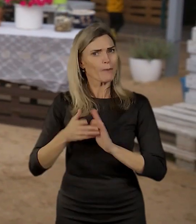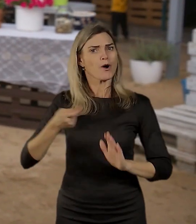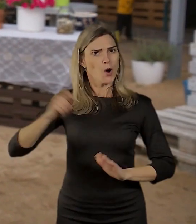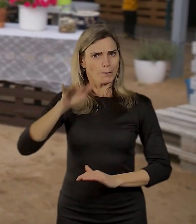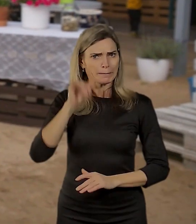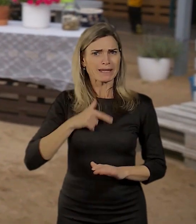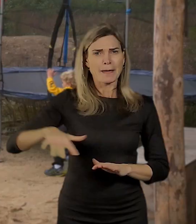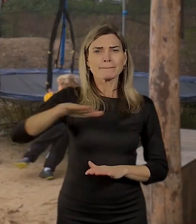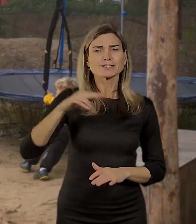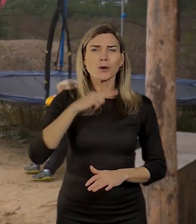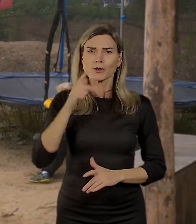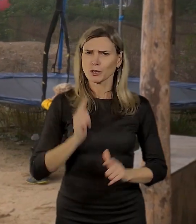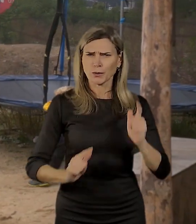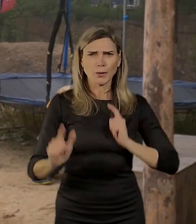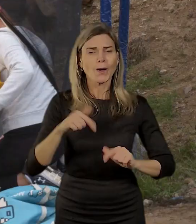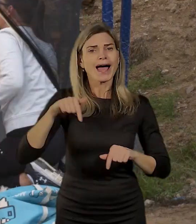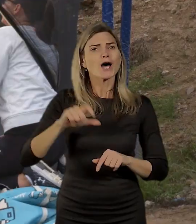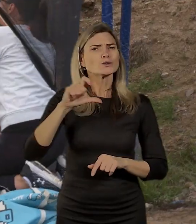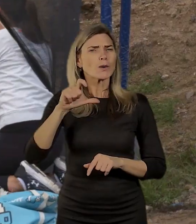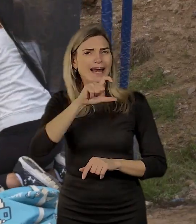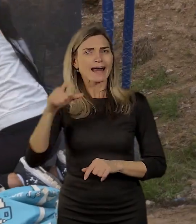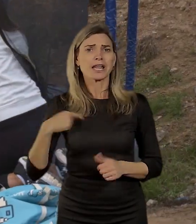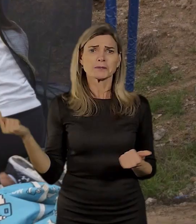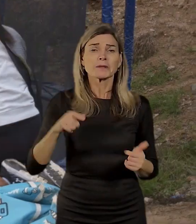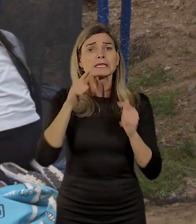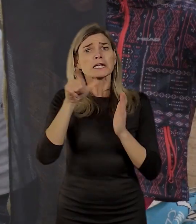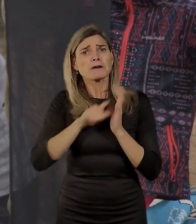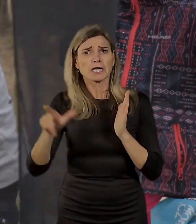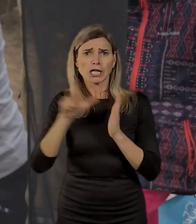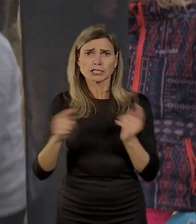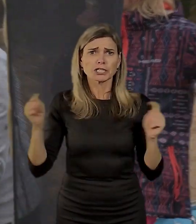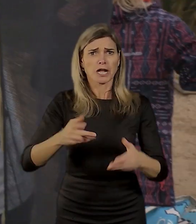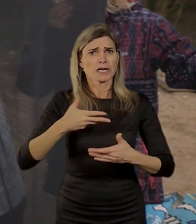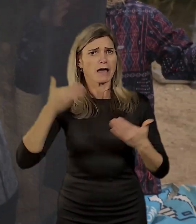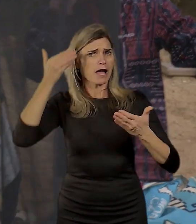A new center for this part of Modřany is now being built on the banks of the Vltava River. In addition to housing, there will be